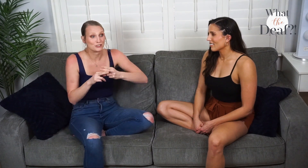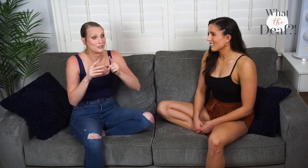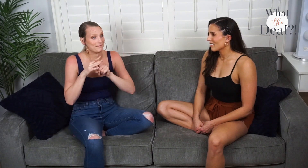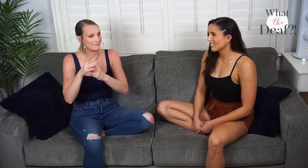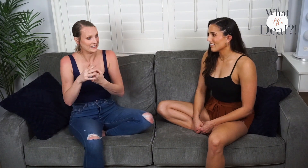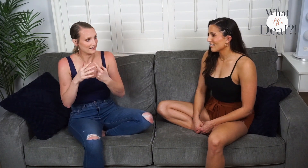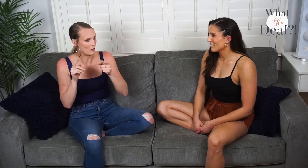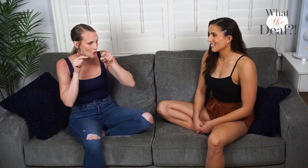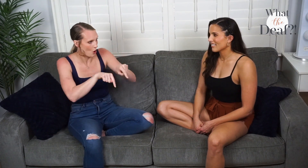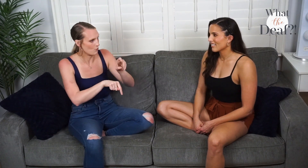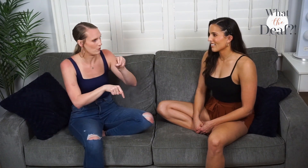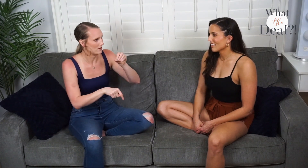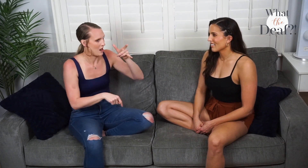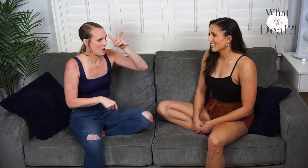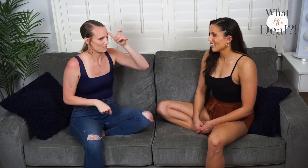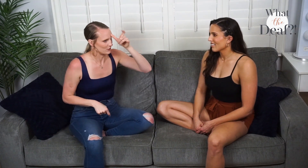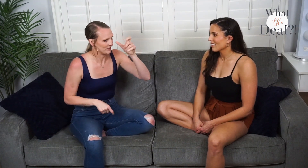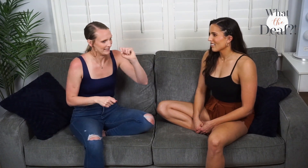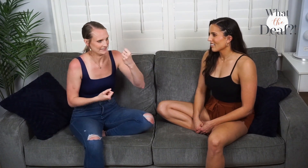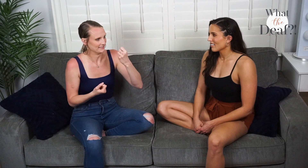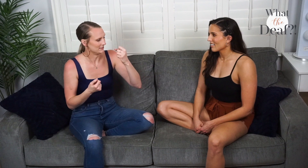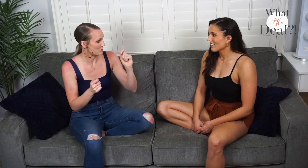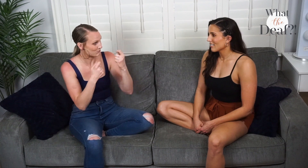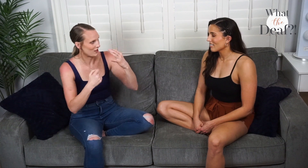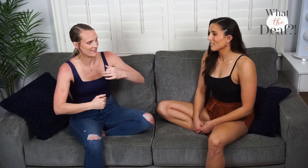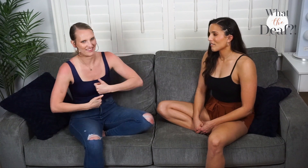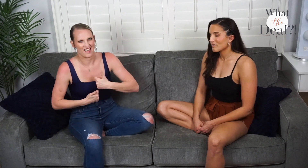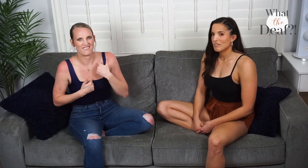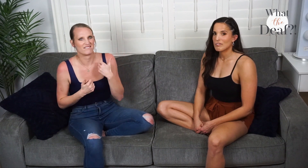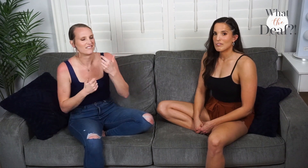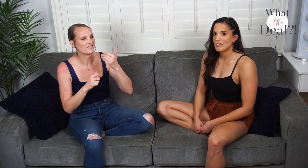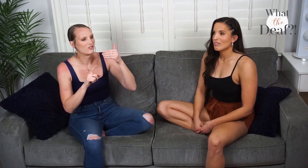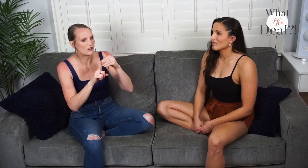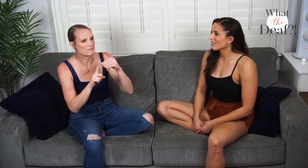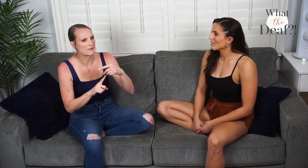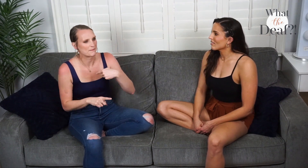Like I mentioned in the beginning we went to Abui's celebration of life